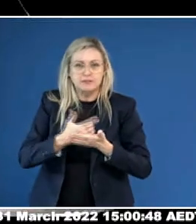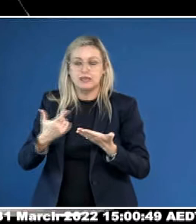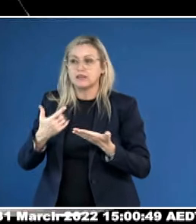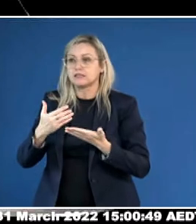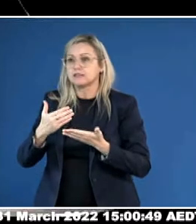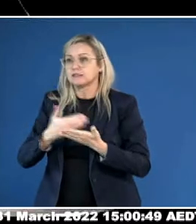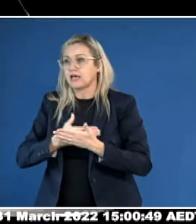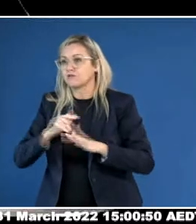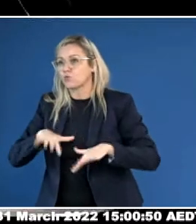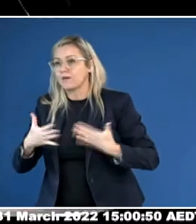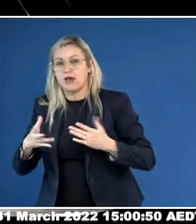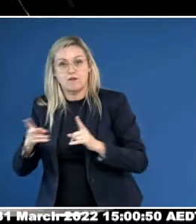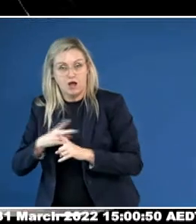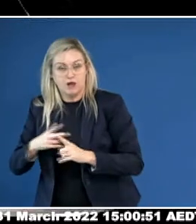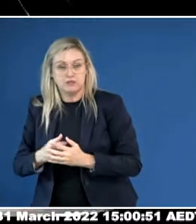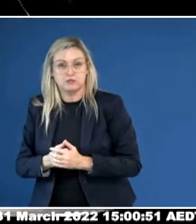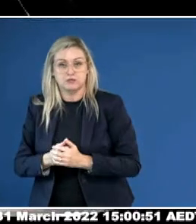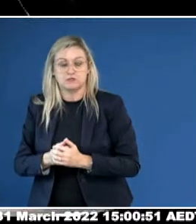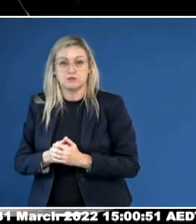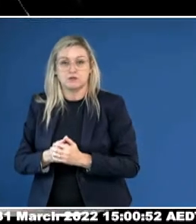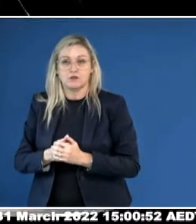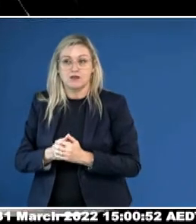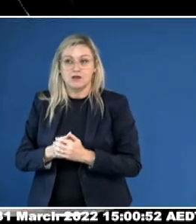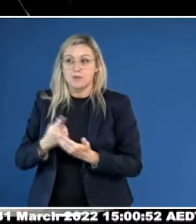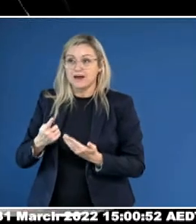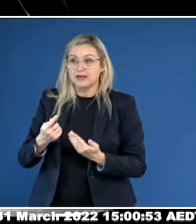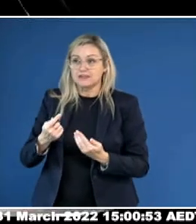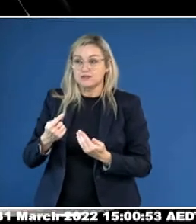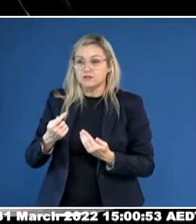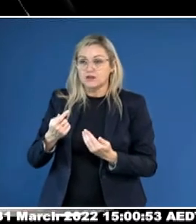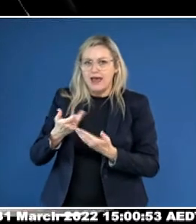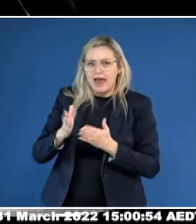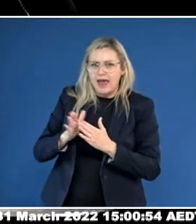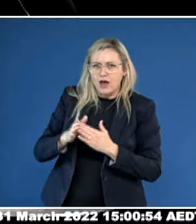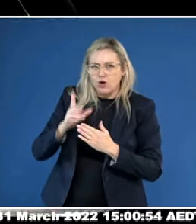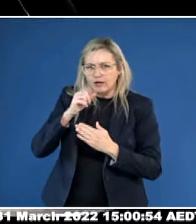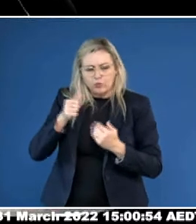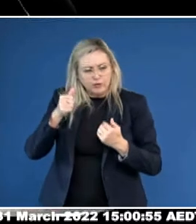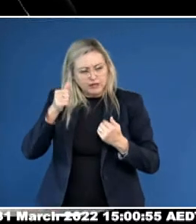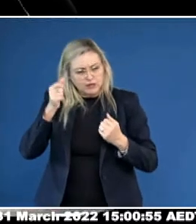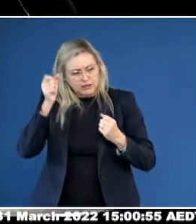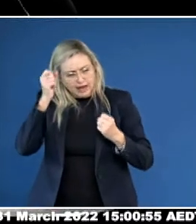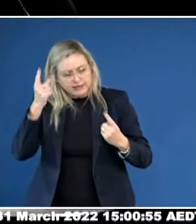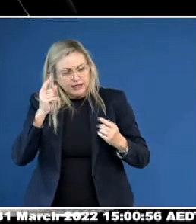And it is problematic that we still don't have ways of measuring properly - you know,